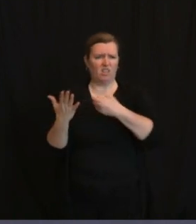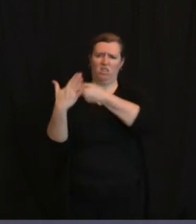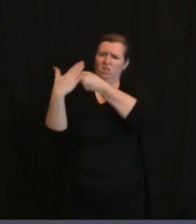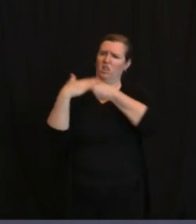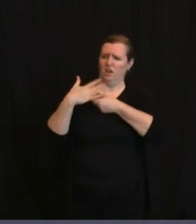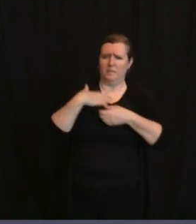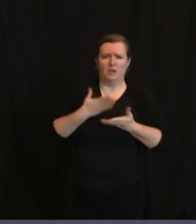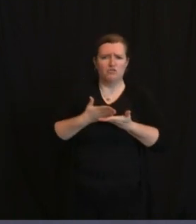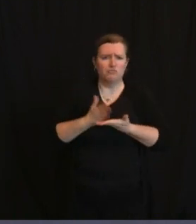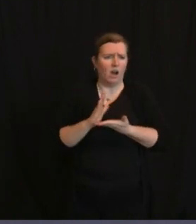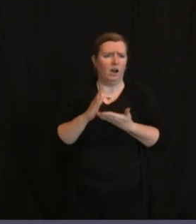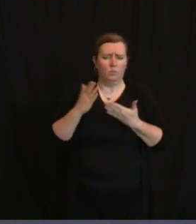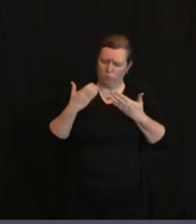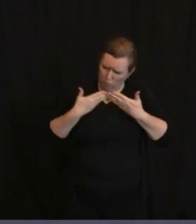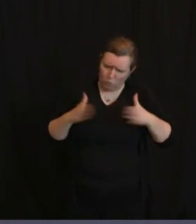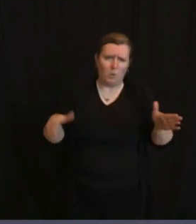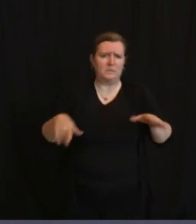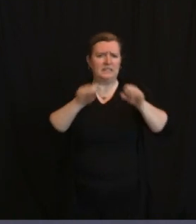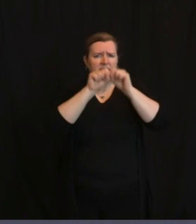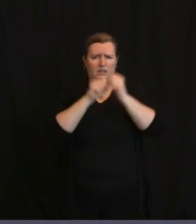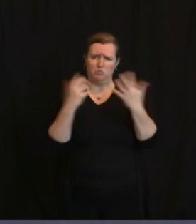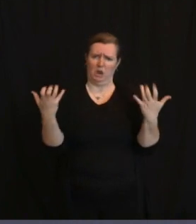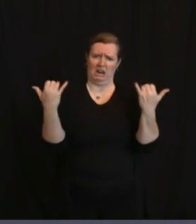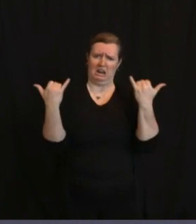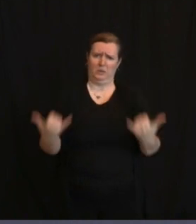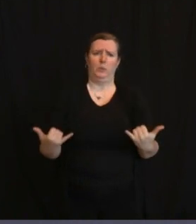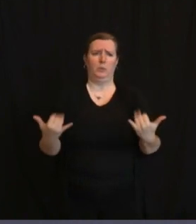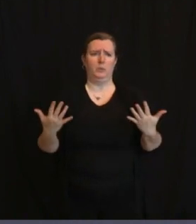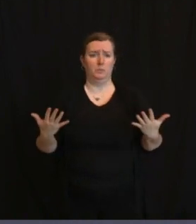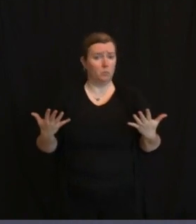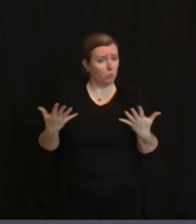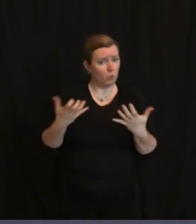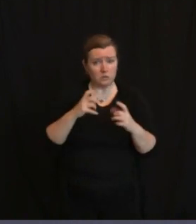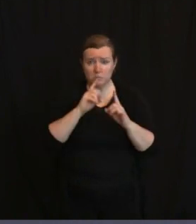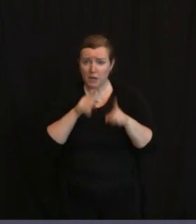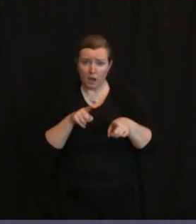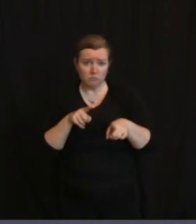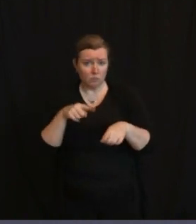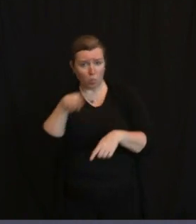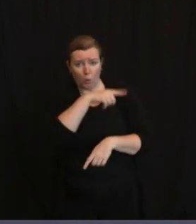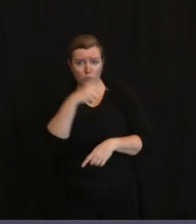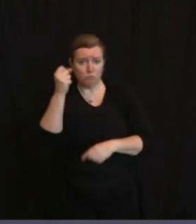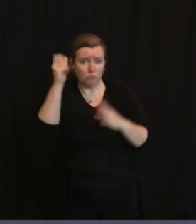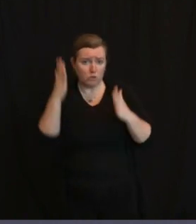THEY BELIEVE THAT THIS QUARANTINE IS A FORM OF FASCISM AND THEIR RIGHTS ARE BEING